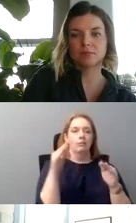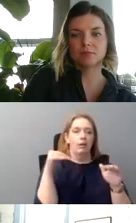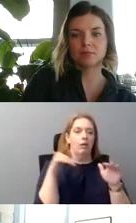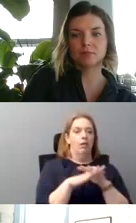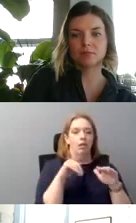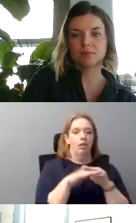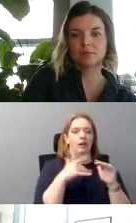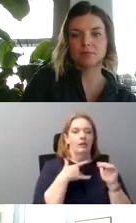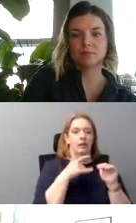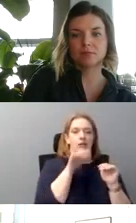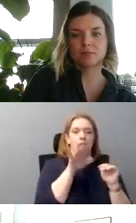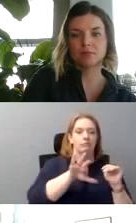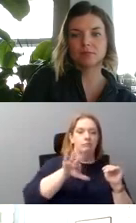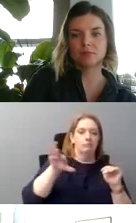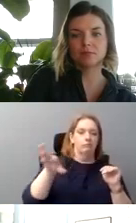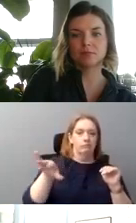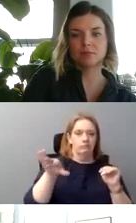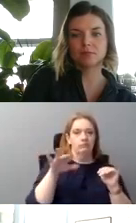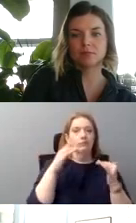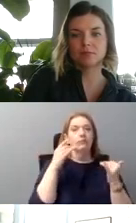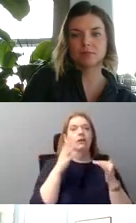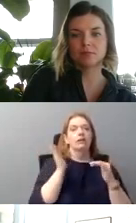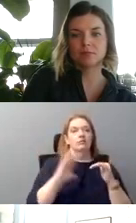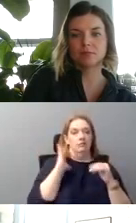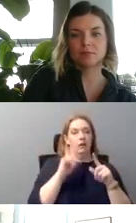the room that's the first room that people enter into the house, but that was kind of his private